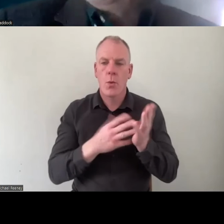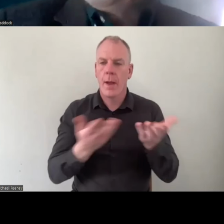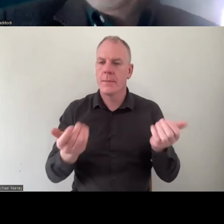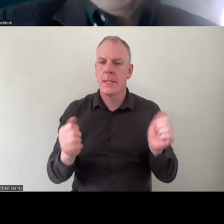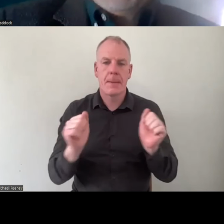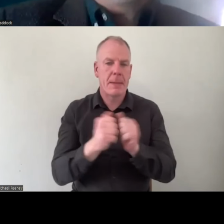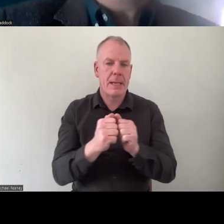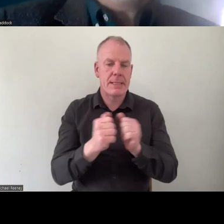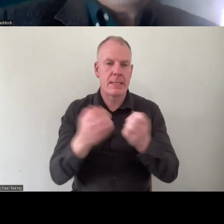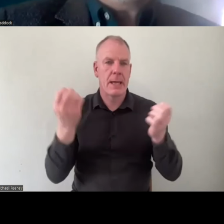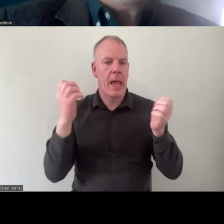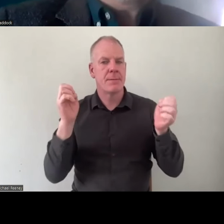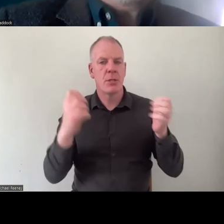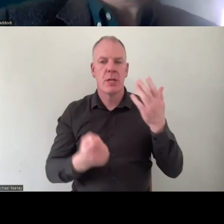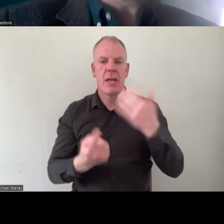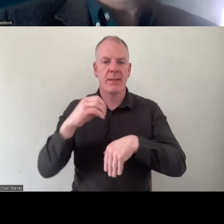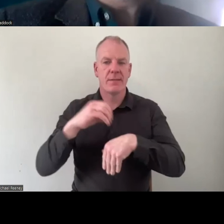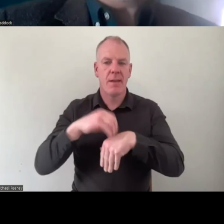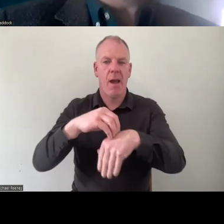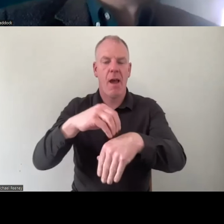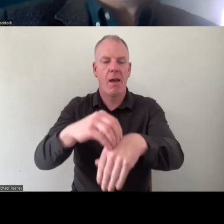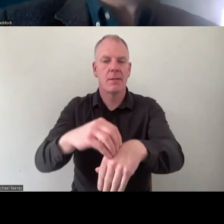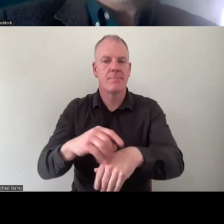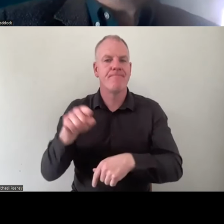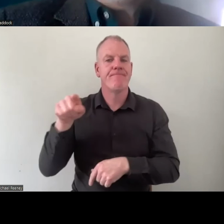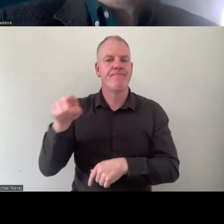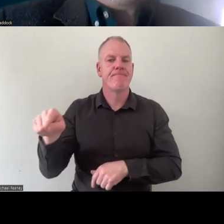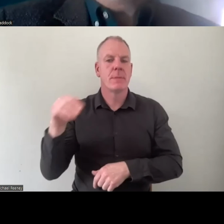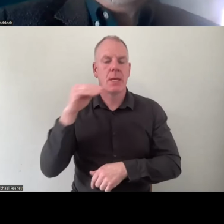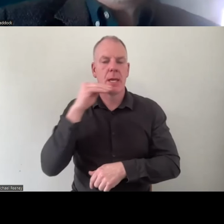So, again, very important that this could be a physical building,